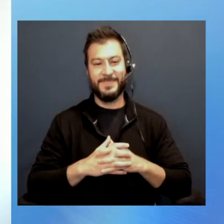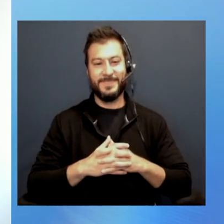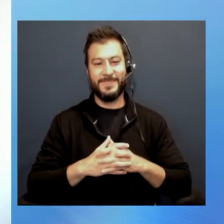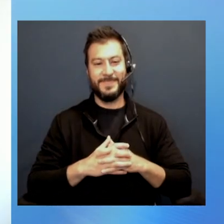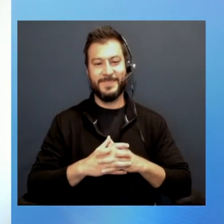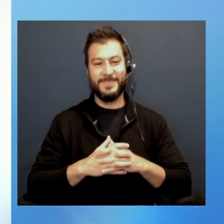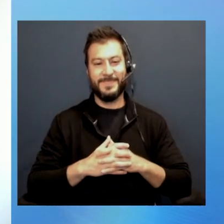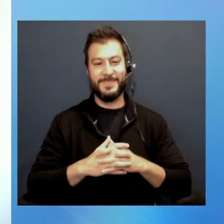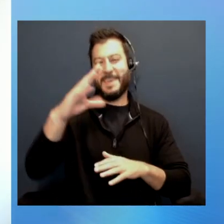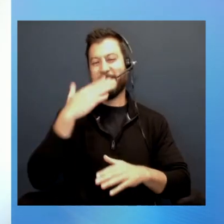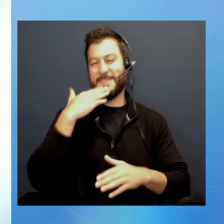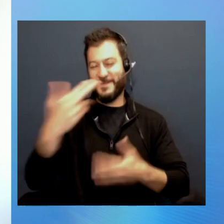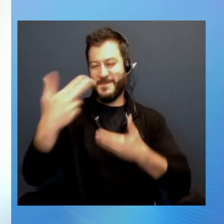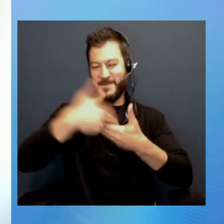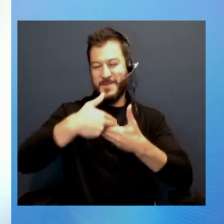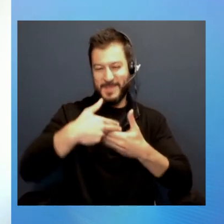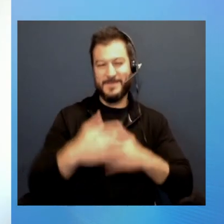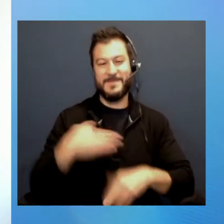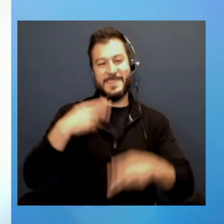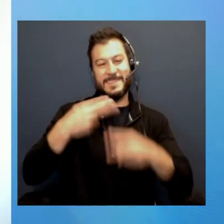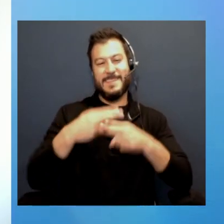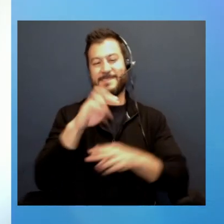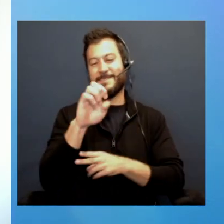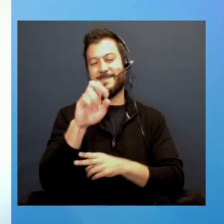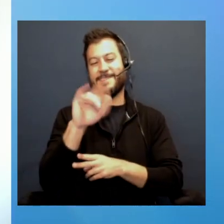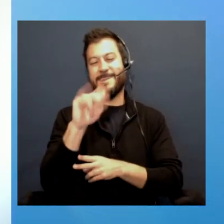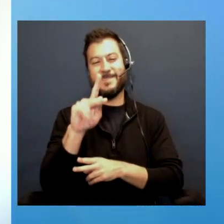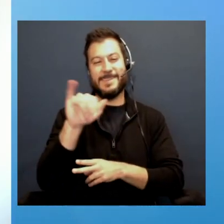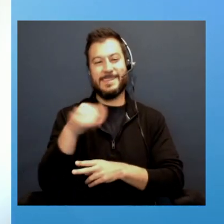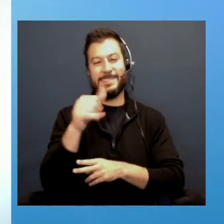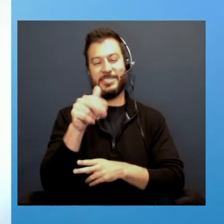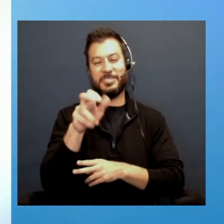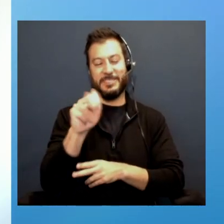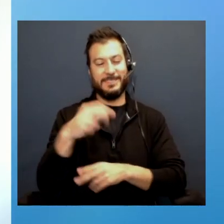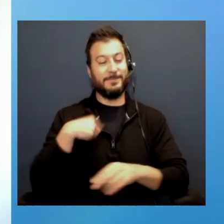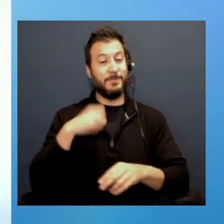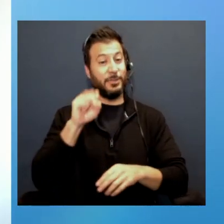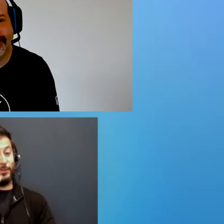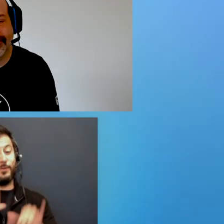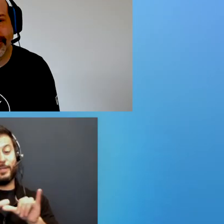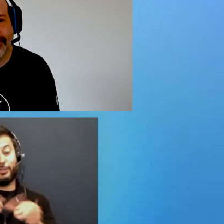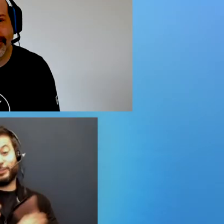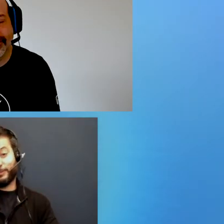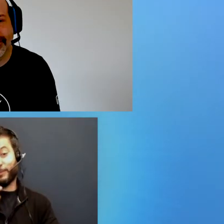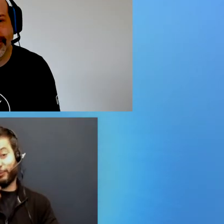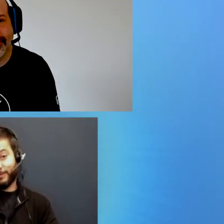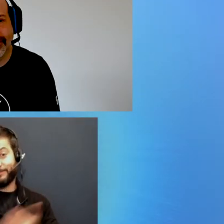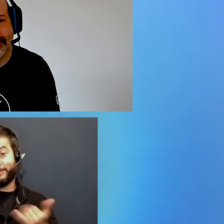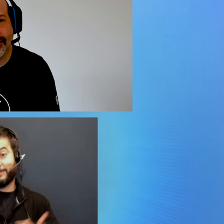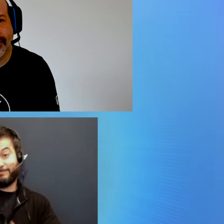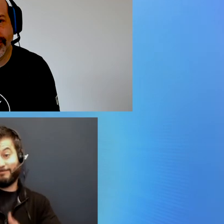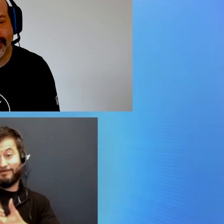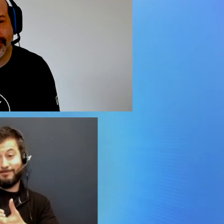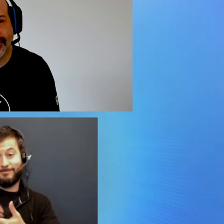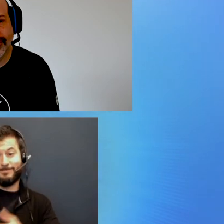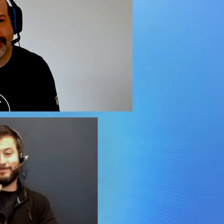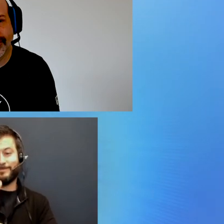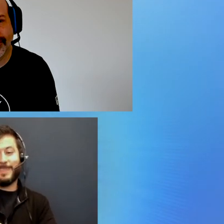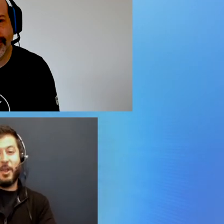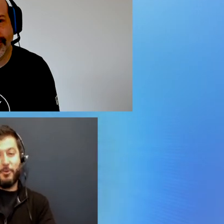Hey, there. Thanks for tuning in. My name is Erik Jansen, and I'm a software engineer at Microsoft. Today, I'm joined by Aaron Sternberg from Epic,